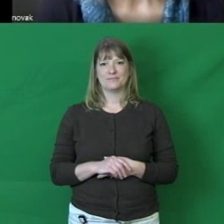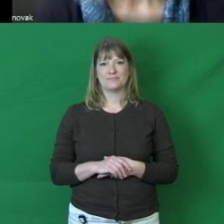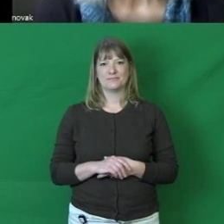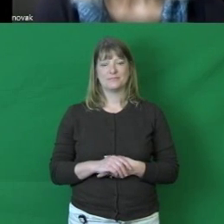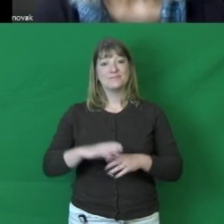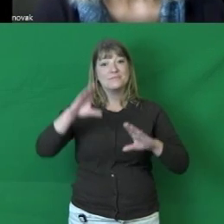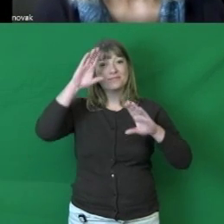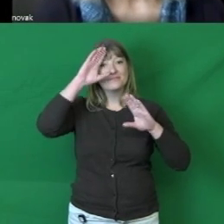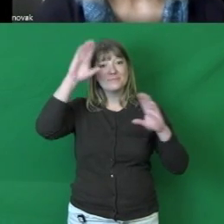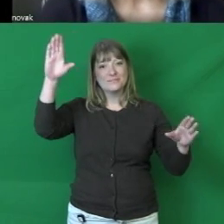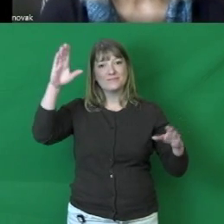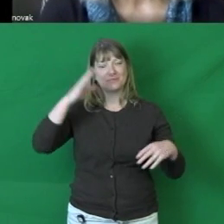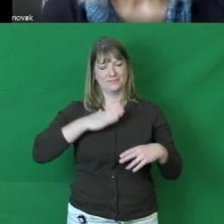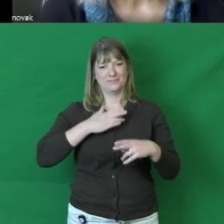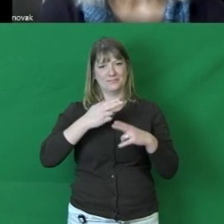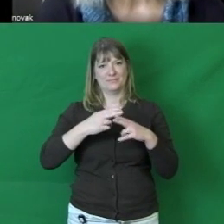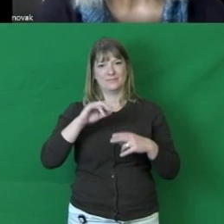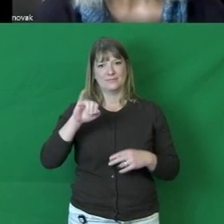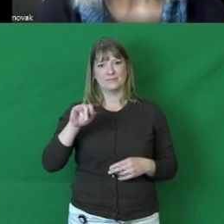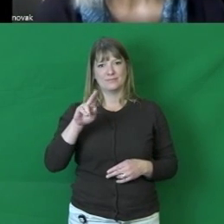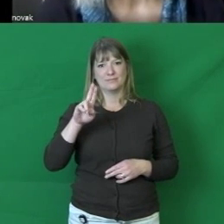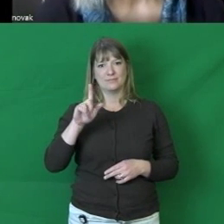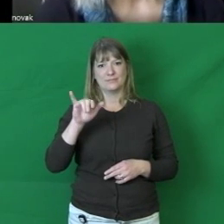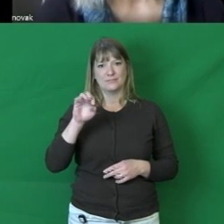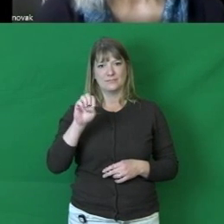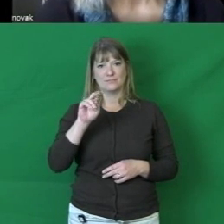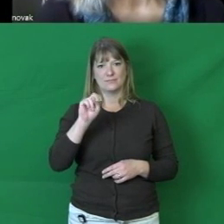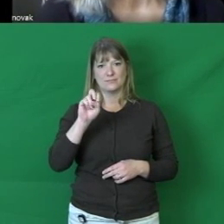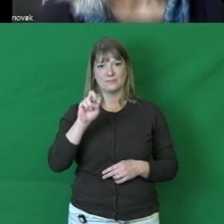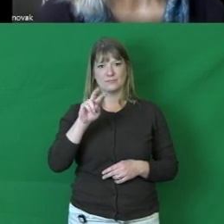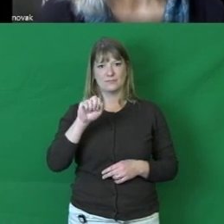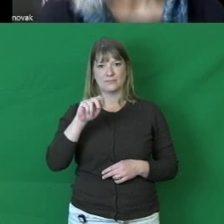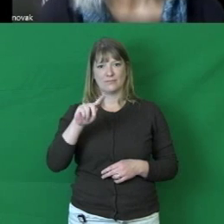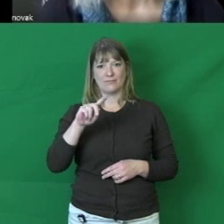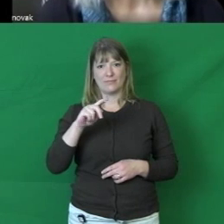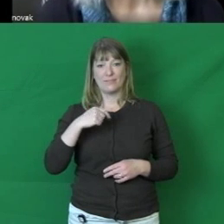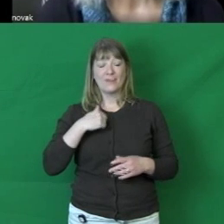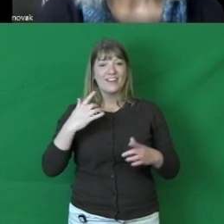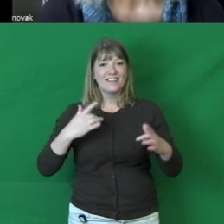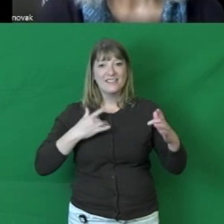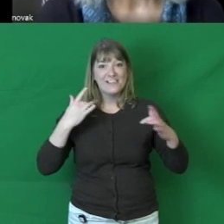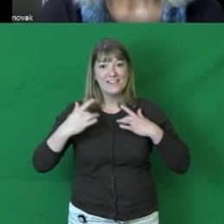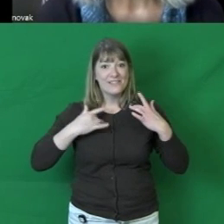Hello, my name is Julie Novak, and I'm thrilled to be speaking with you today